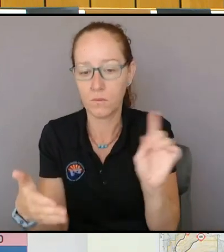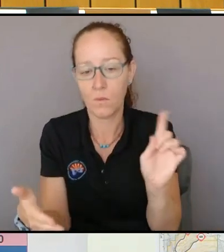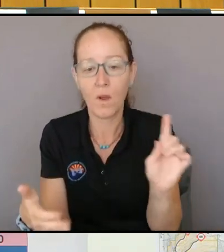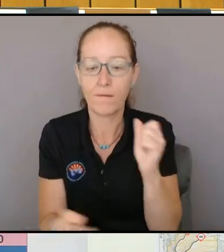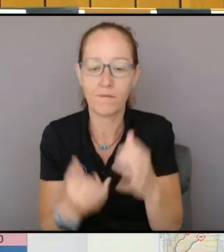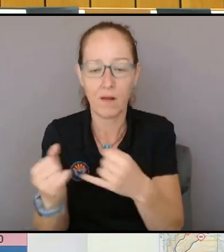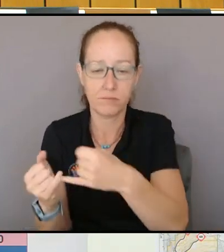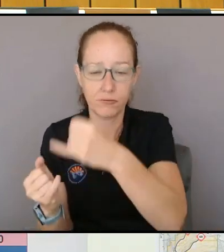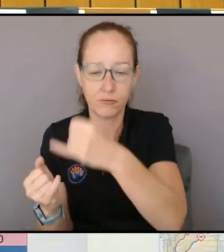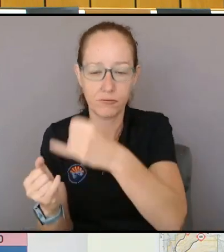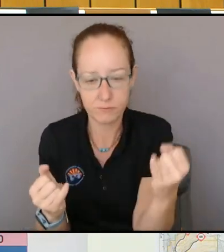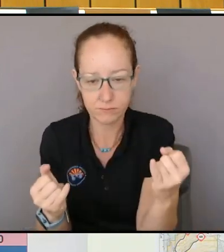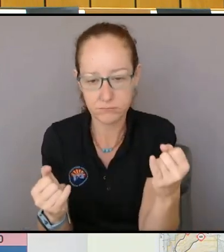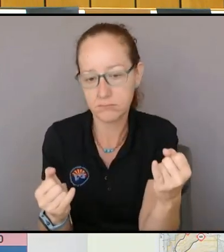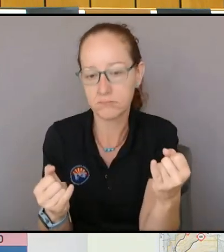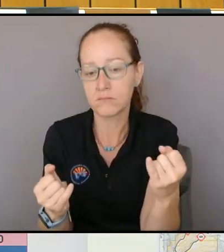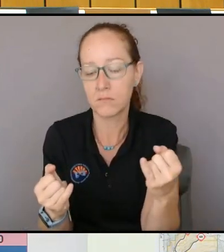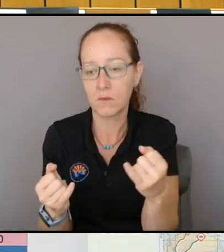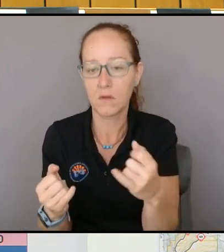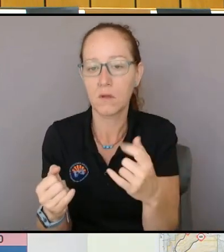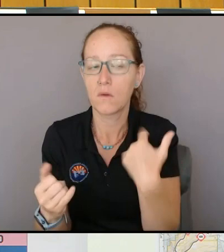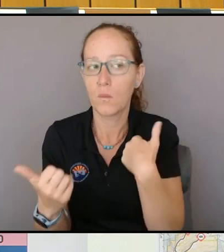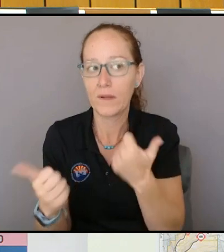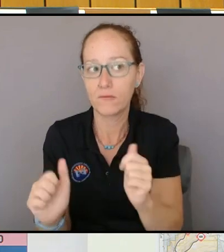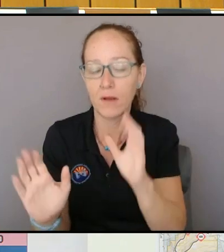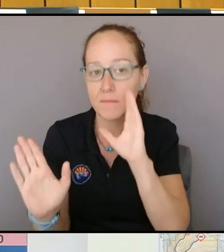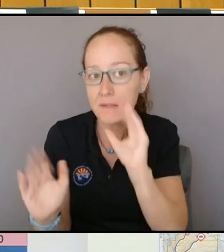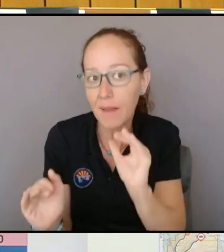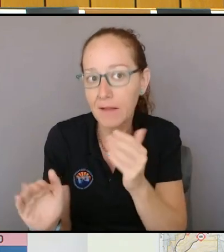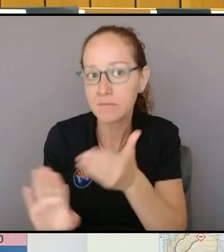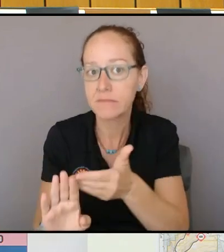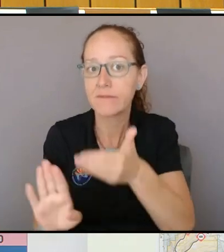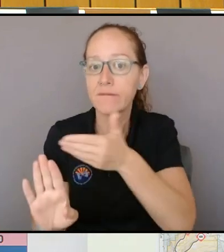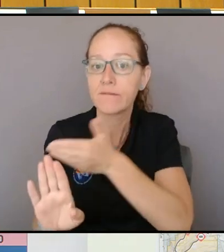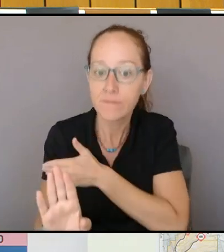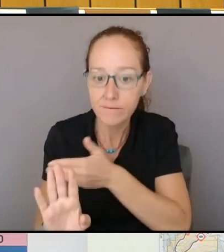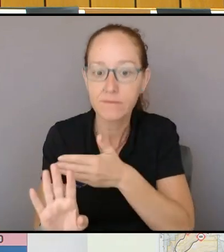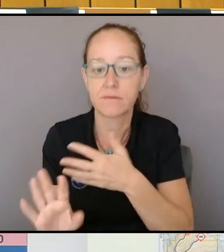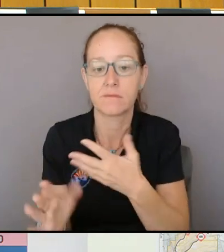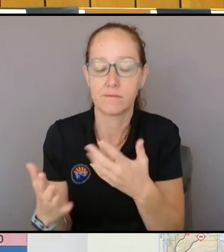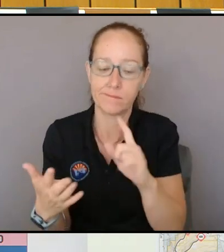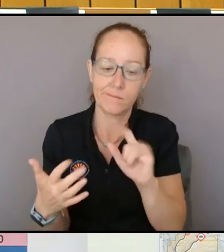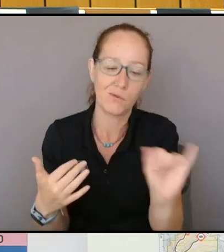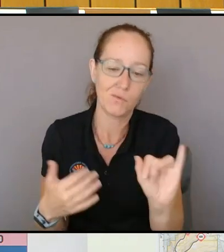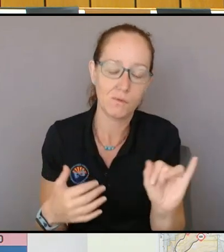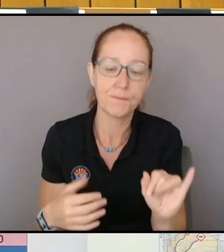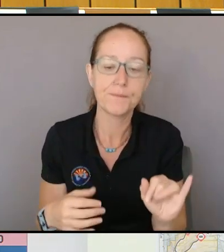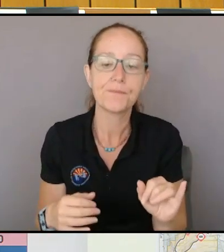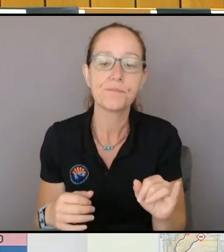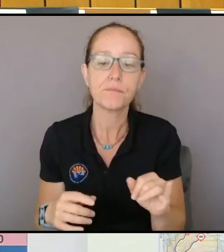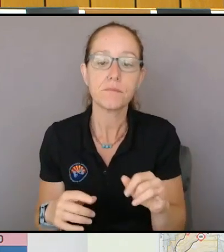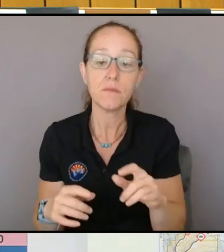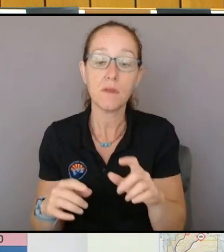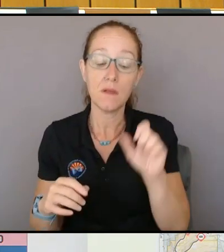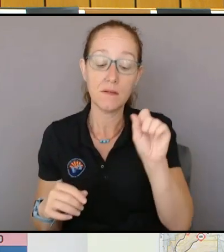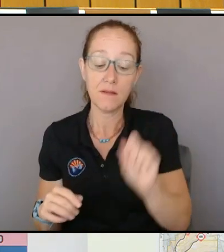anticipation, we also continue to do modeling, including modeling of the southern perimeter. We're going to do some more of that. We call it, 'Near Term Fire Behavior Modeling'.